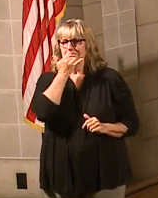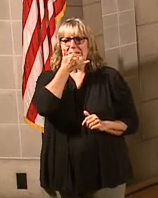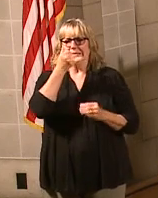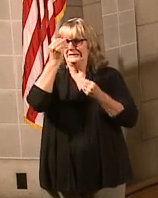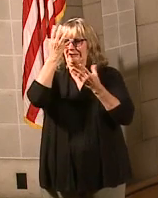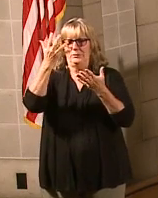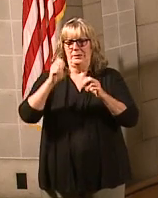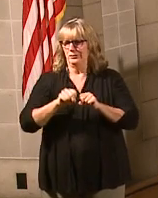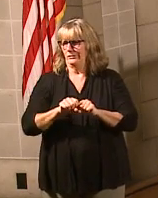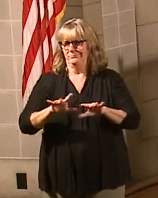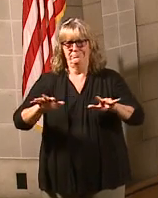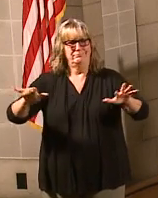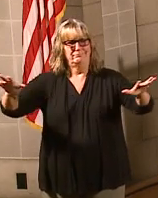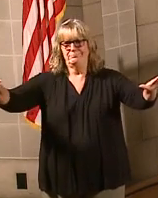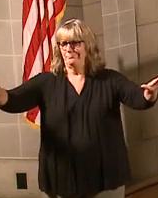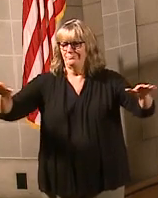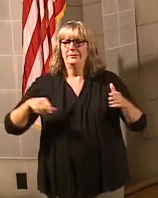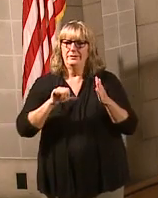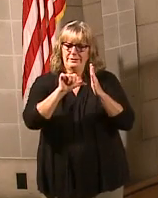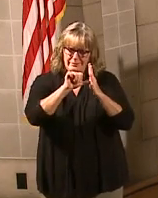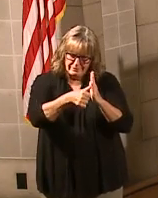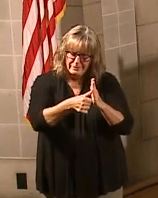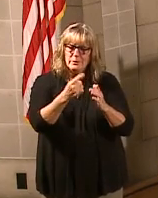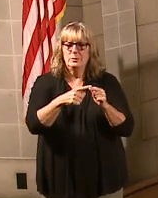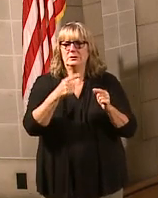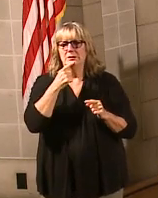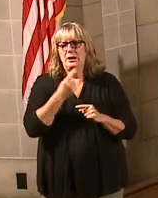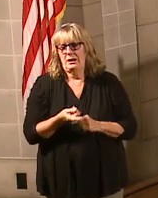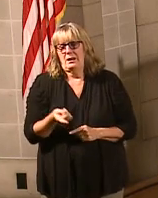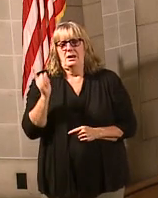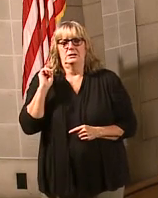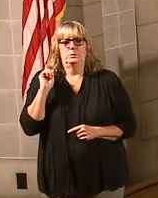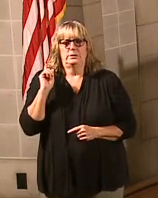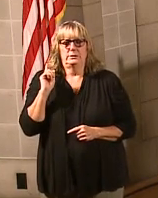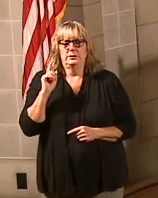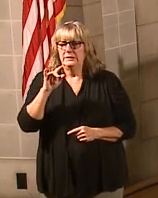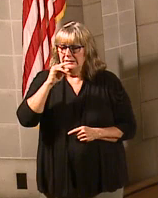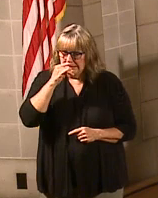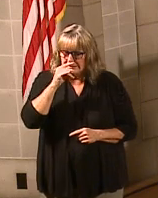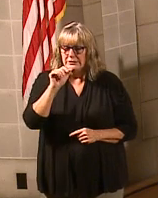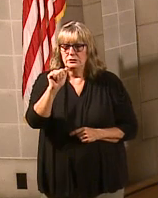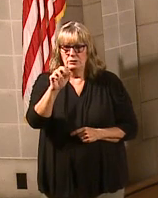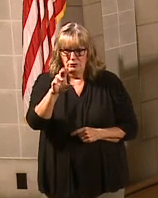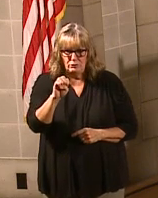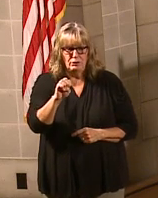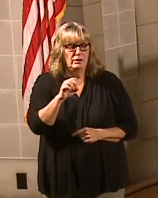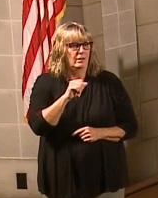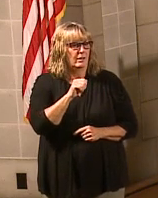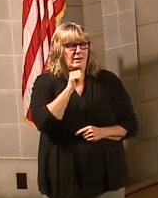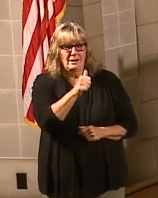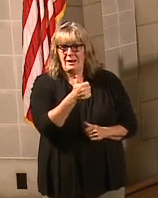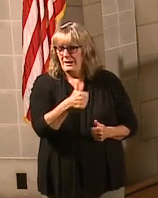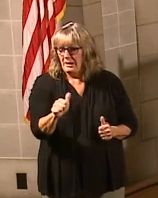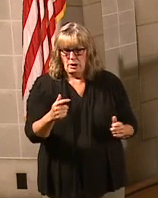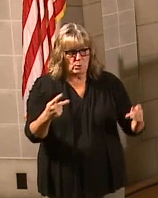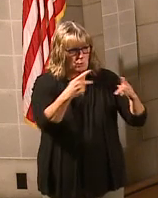NOW WE'RE HEARING ABOUT KIDS DYING. WE CANNOT HAVE THAT SORT OF